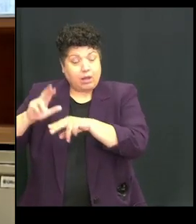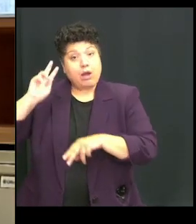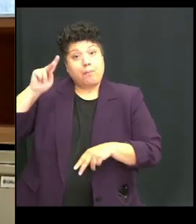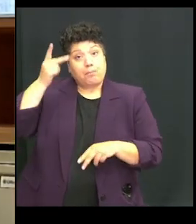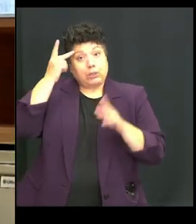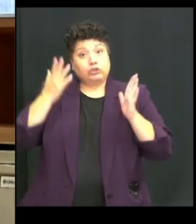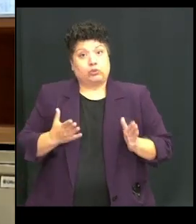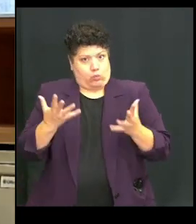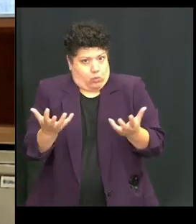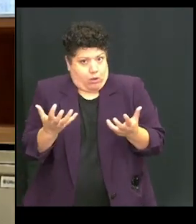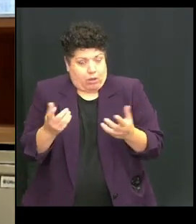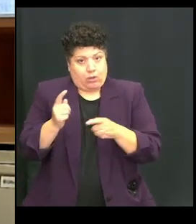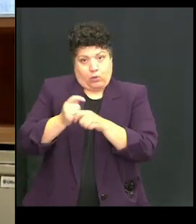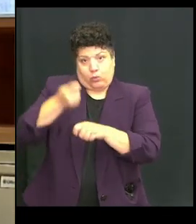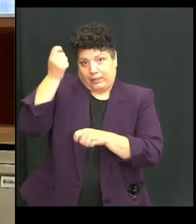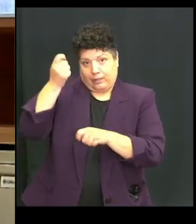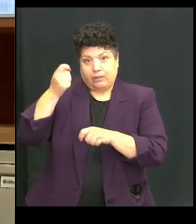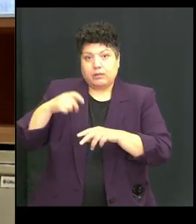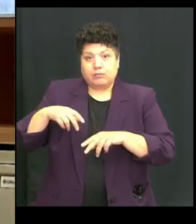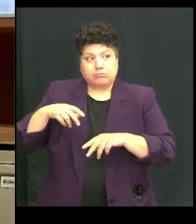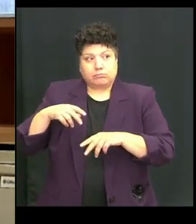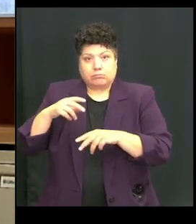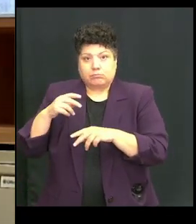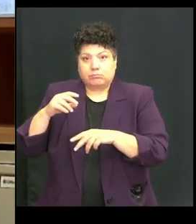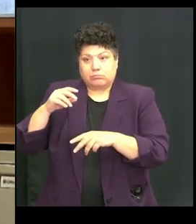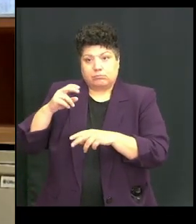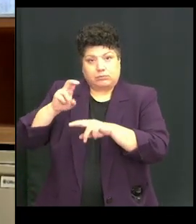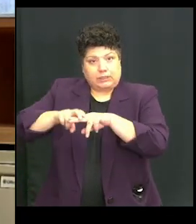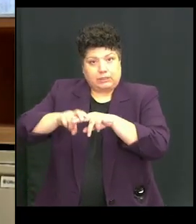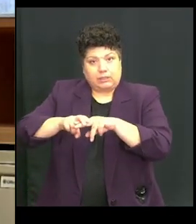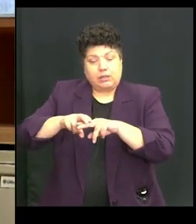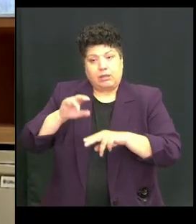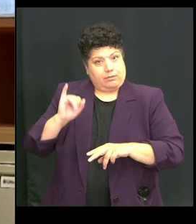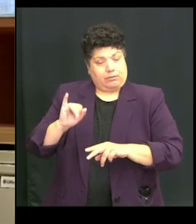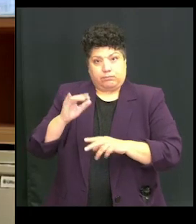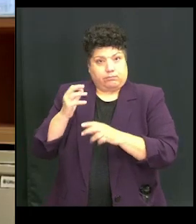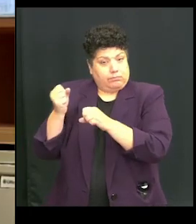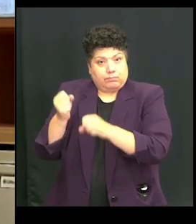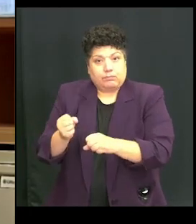It's kind of the overriding theme of electoral politics. And so incentives matter.